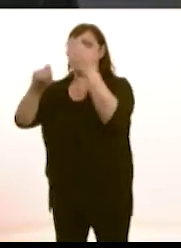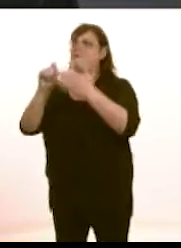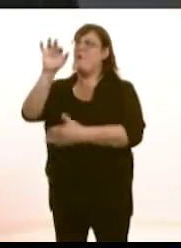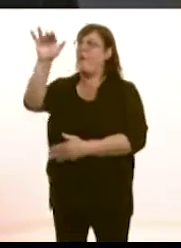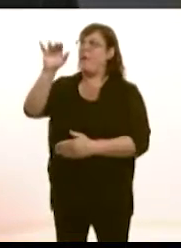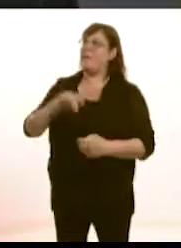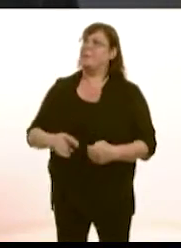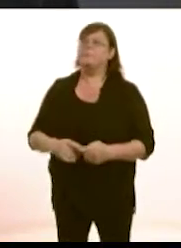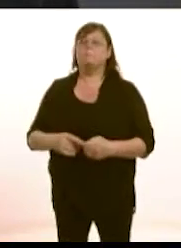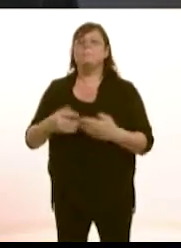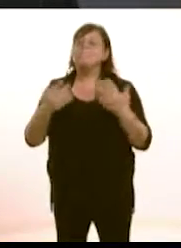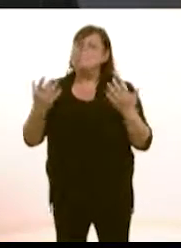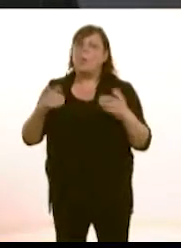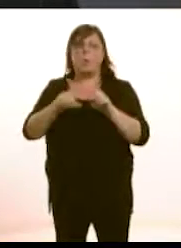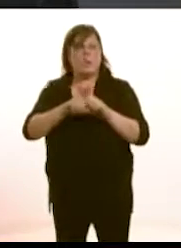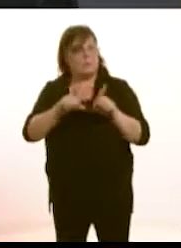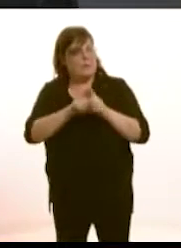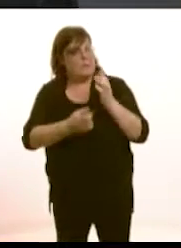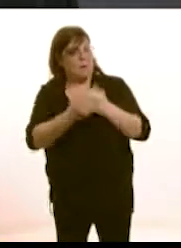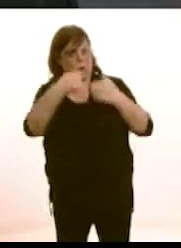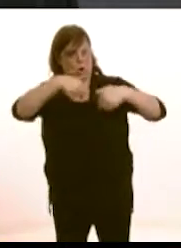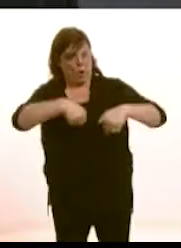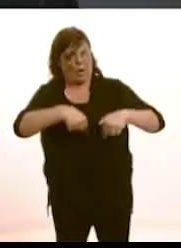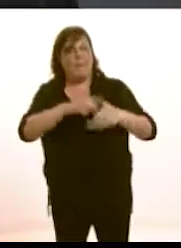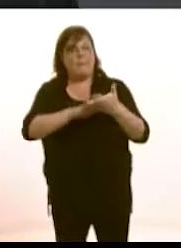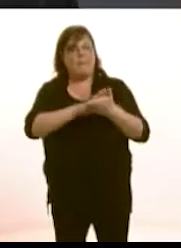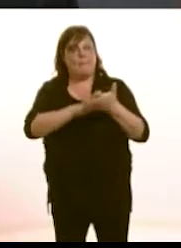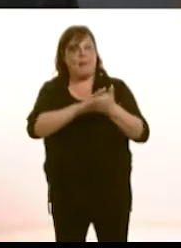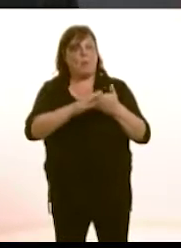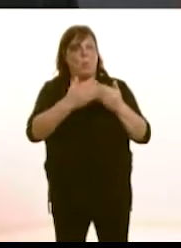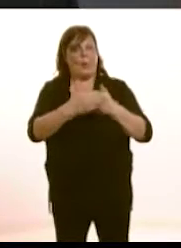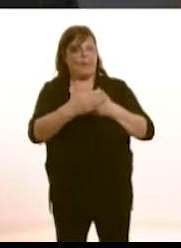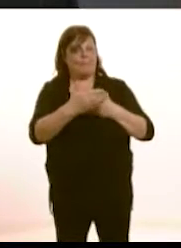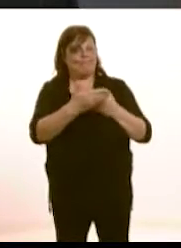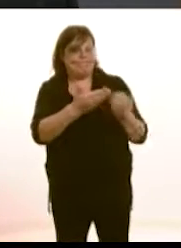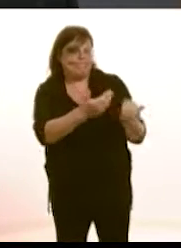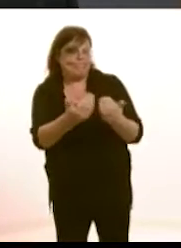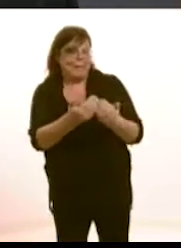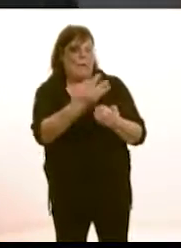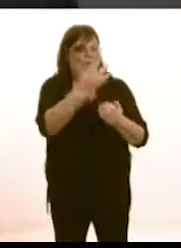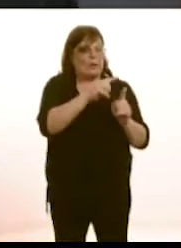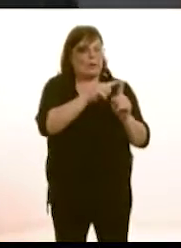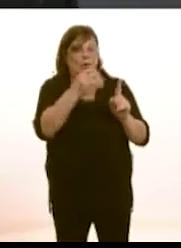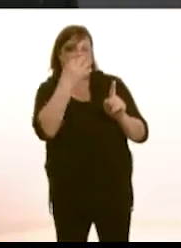It would also allow us very elegantly to promote in the 14 to 18 age group a whole new concept